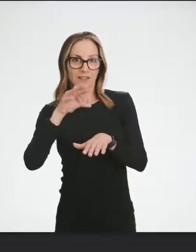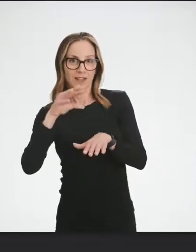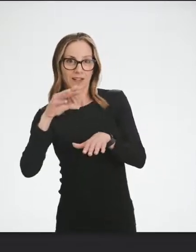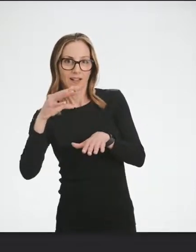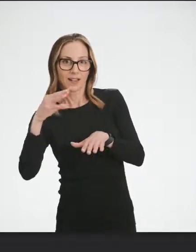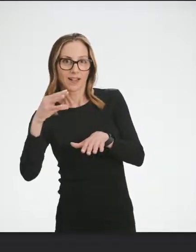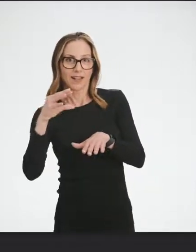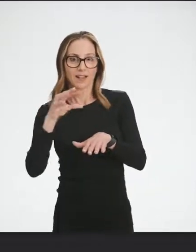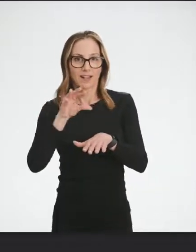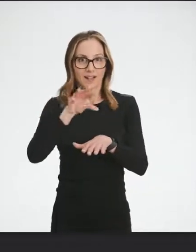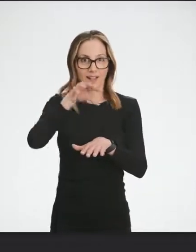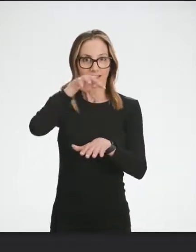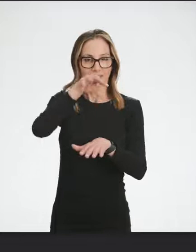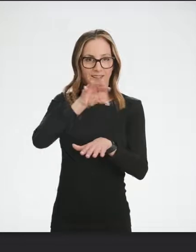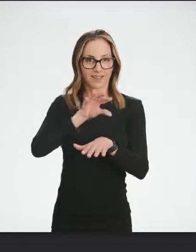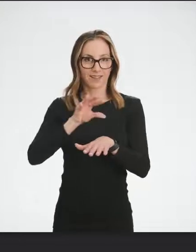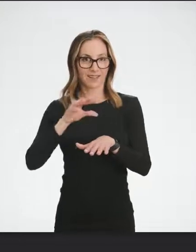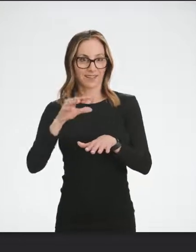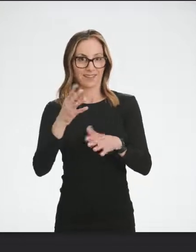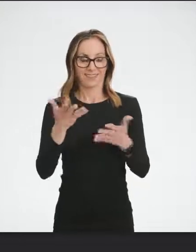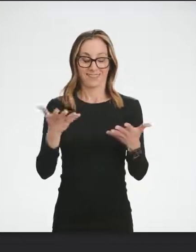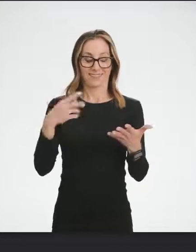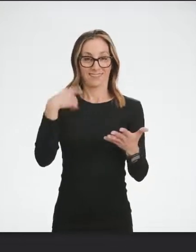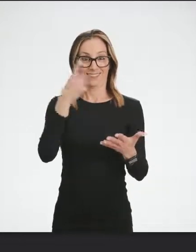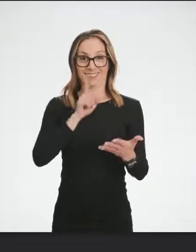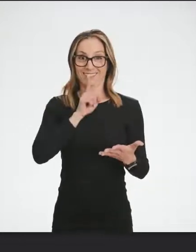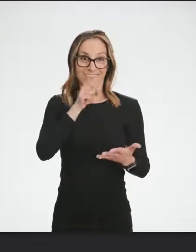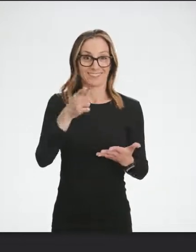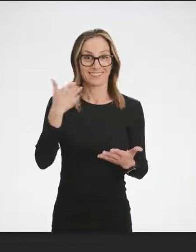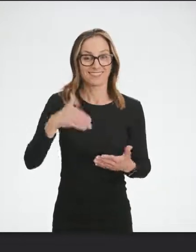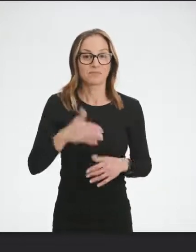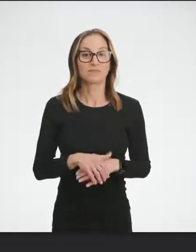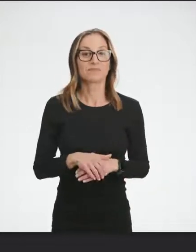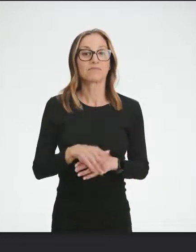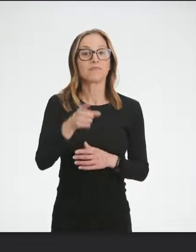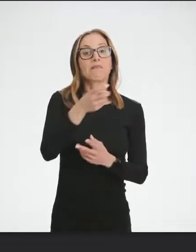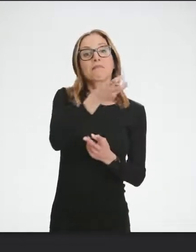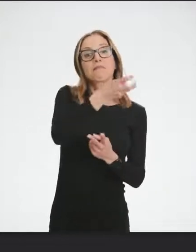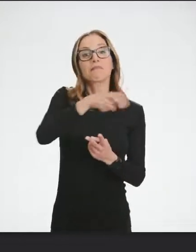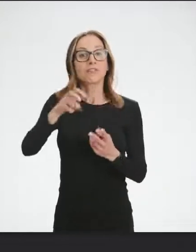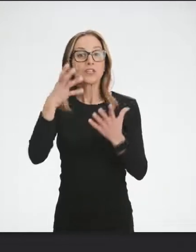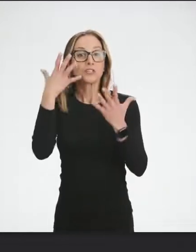Animating the camera heading by adding a slow pan really brings the map view to life.